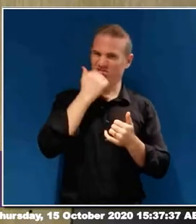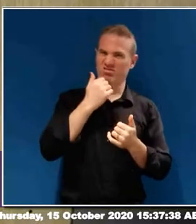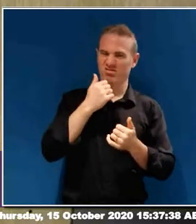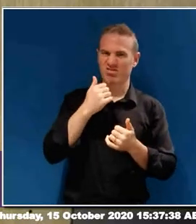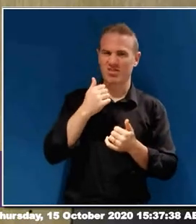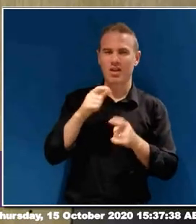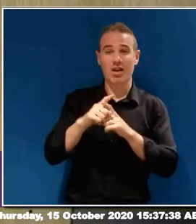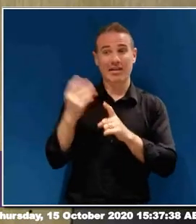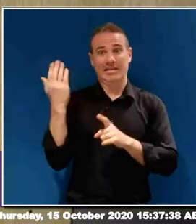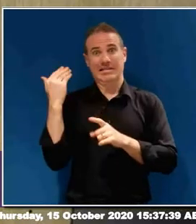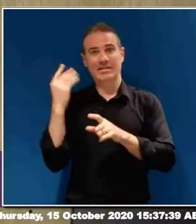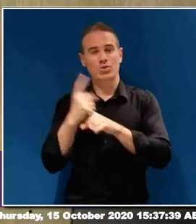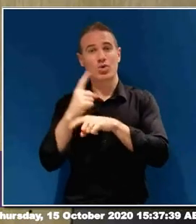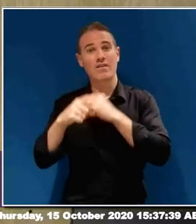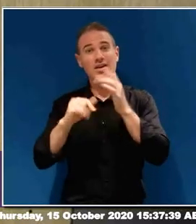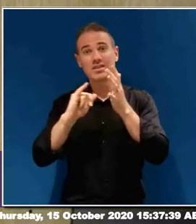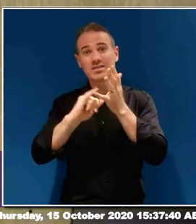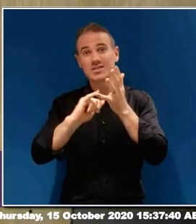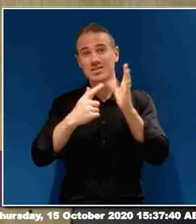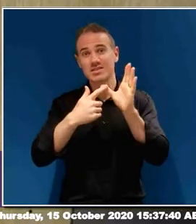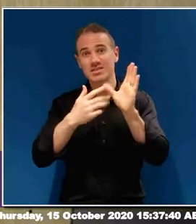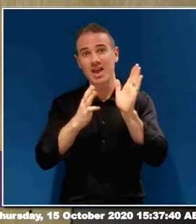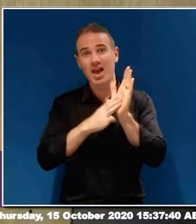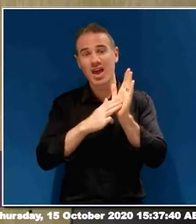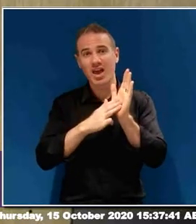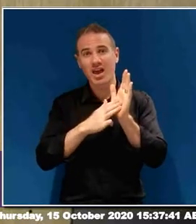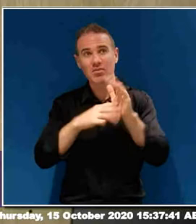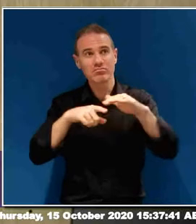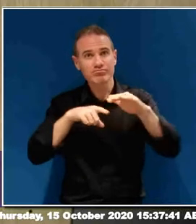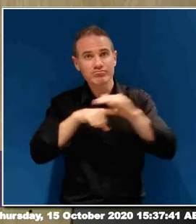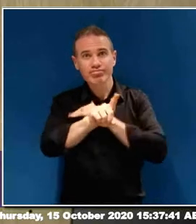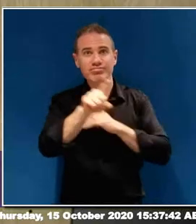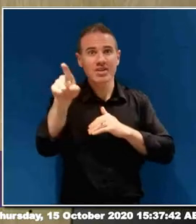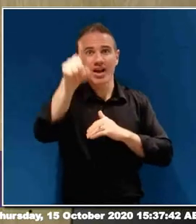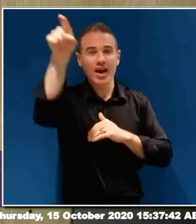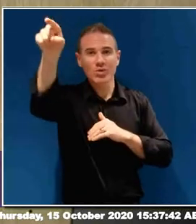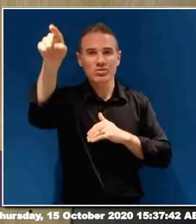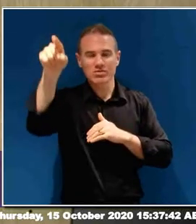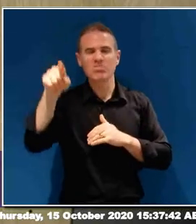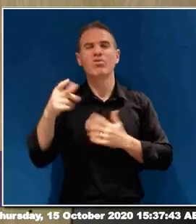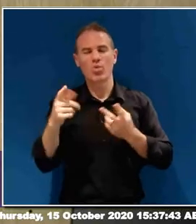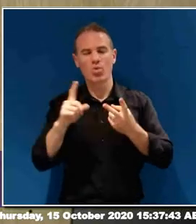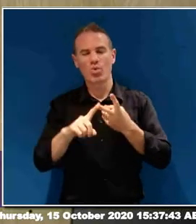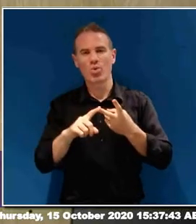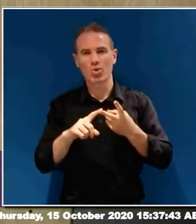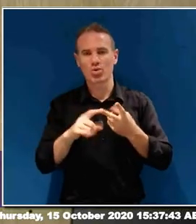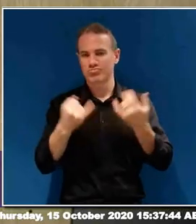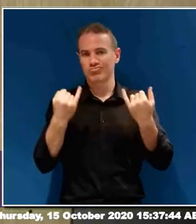Things like incorrect uniform and not following instructions, like I mentioned before.